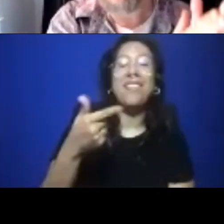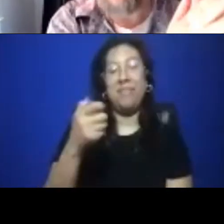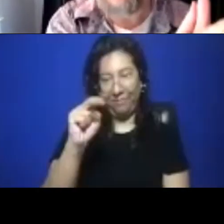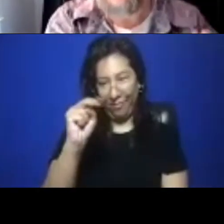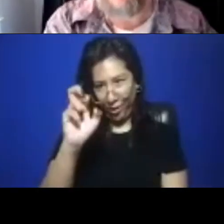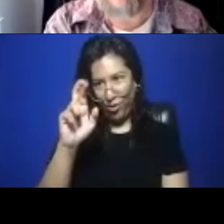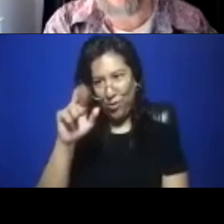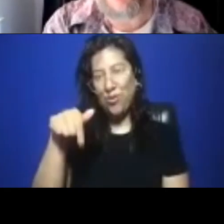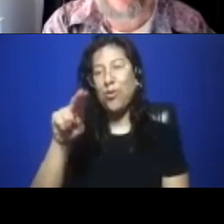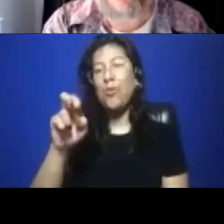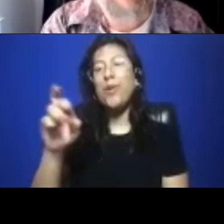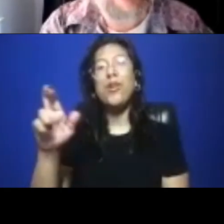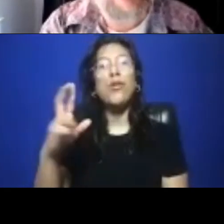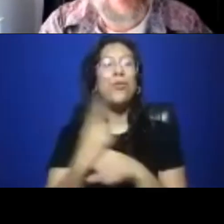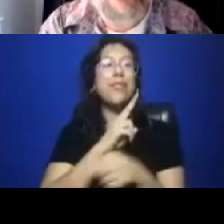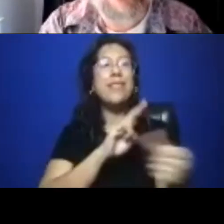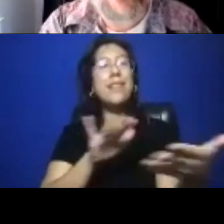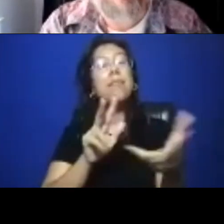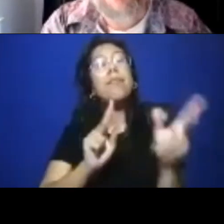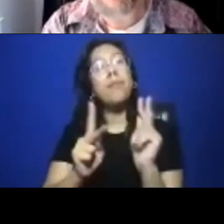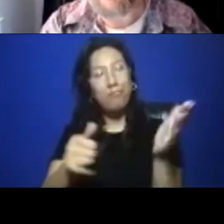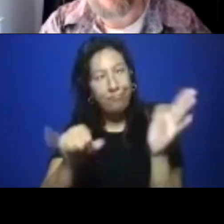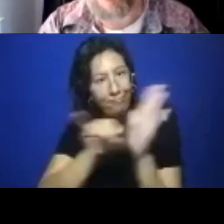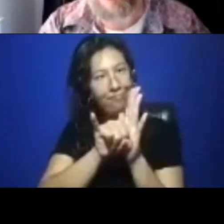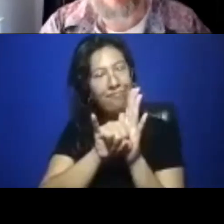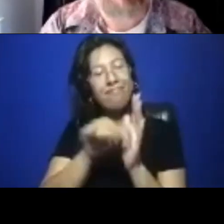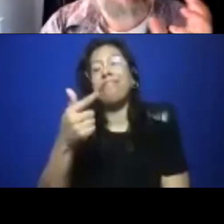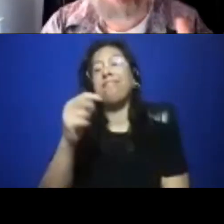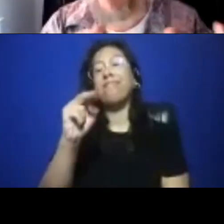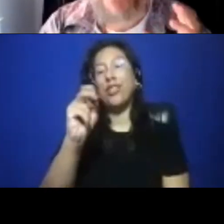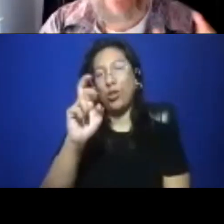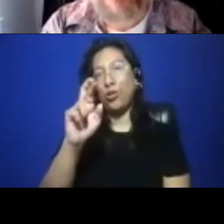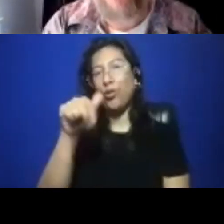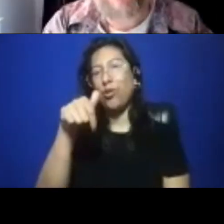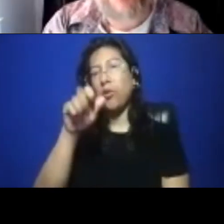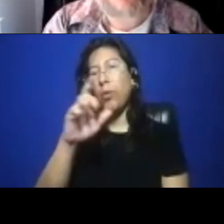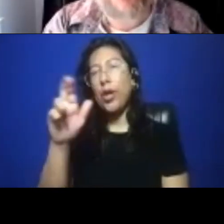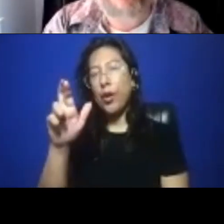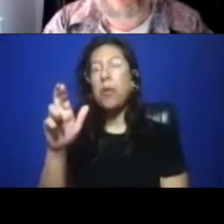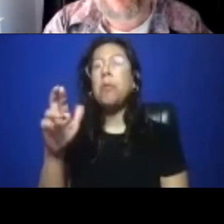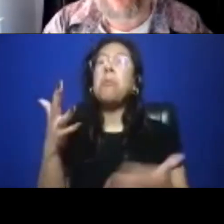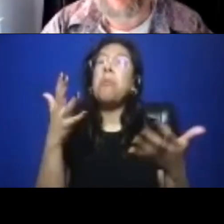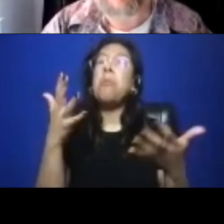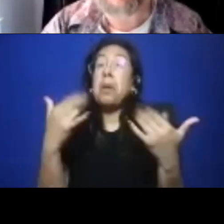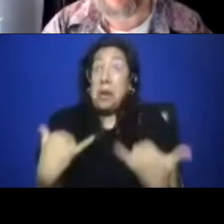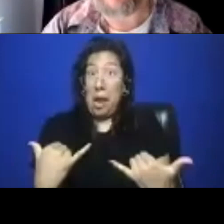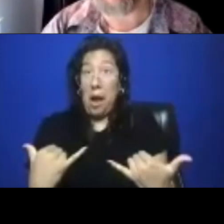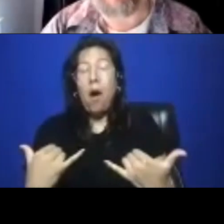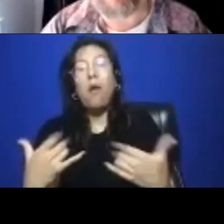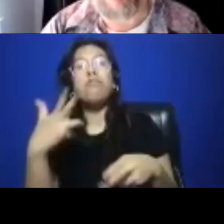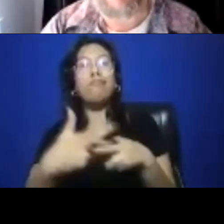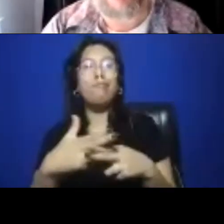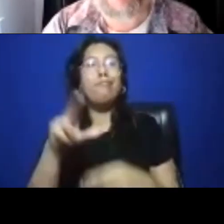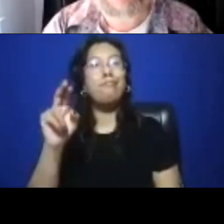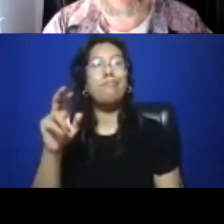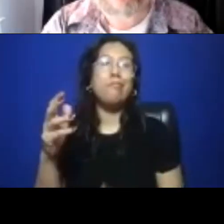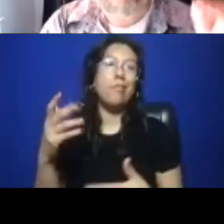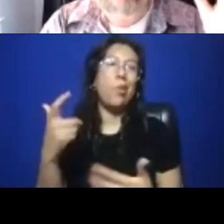So the folks that identified as gender queer, which would probably maybe identify as nonbinary in today's more current language,